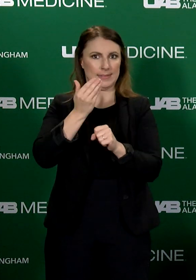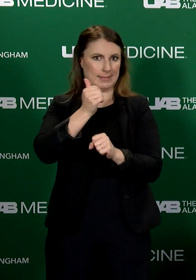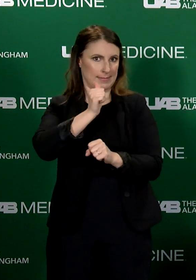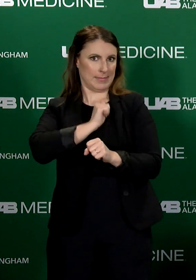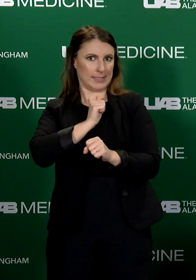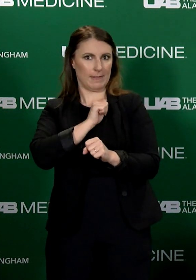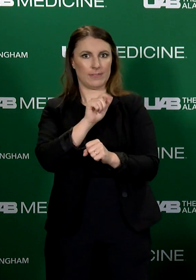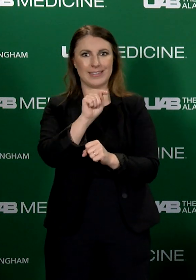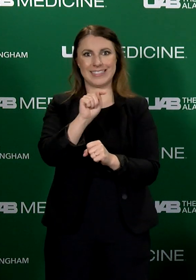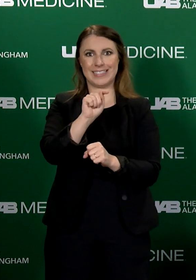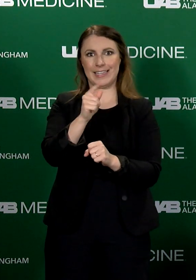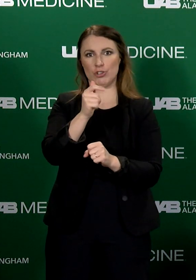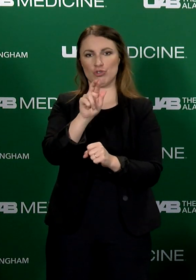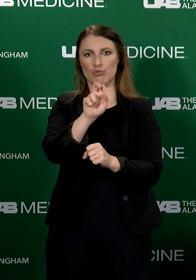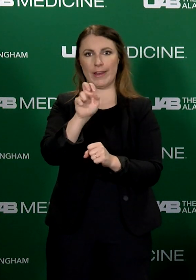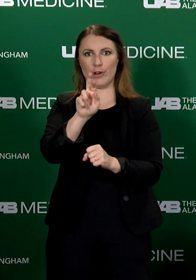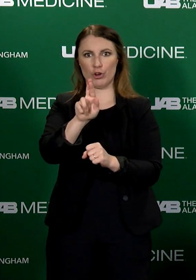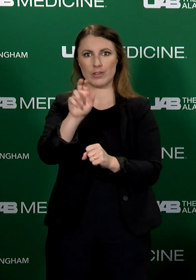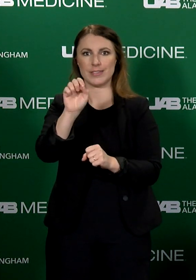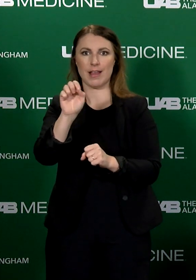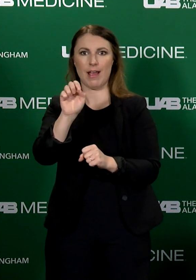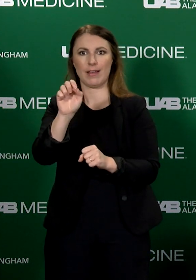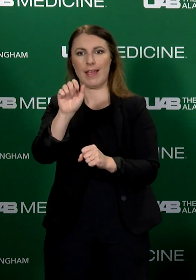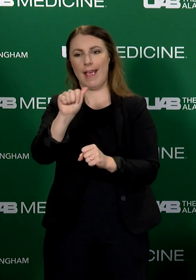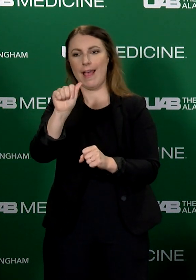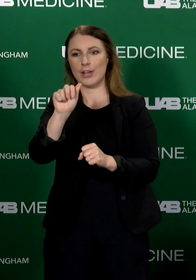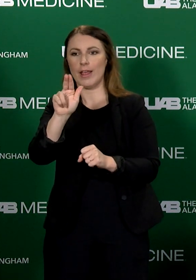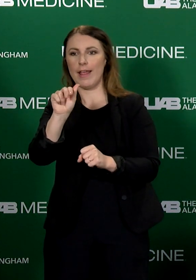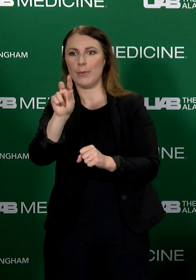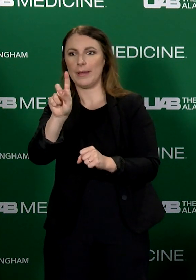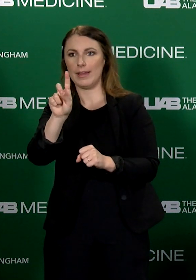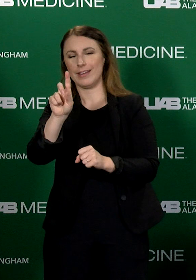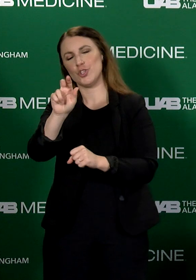at UAB edu no thank you